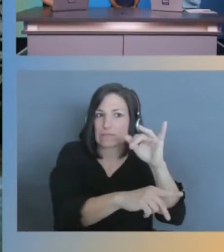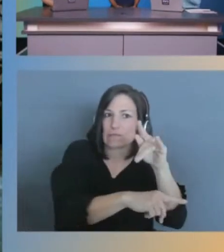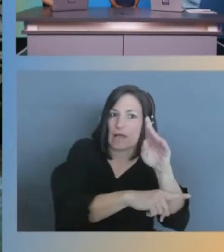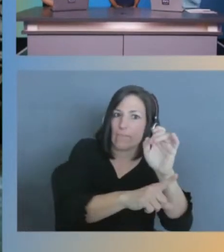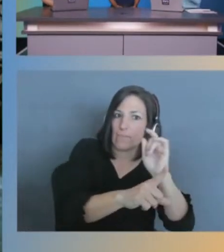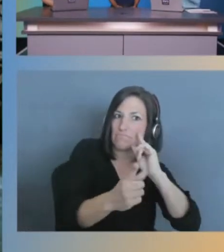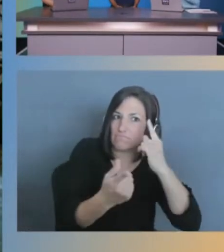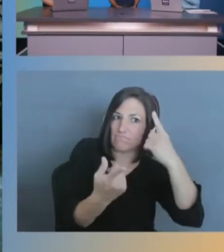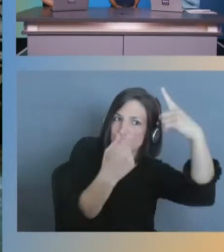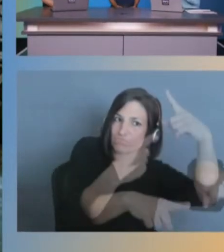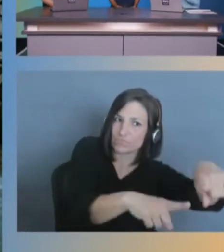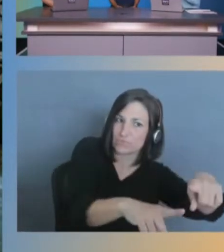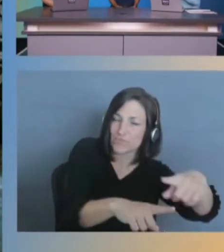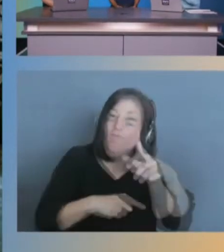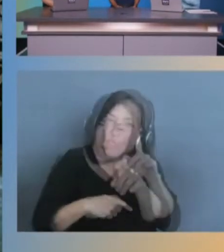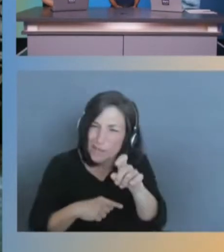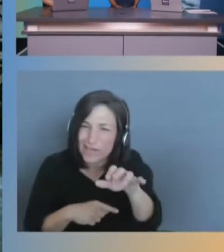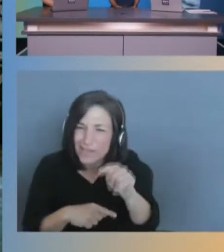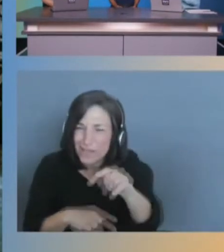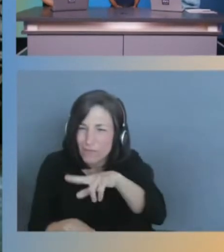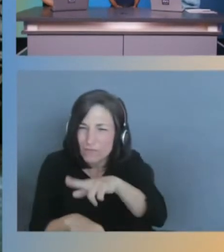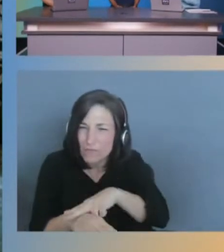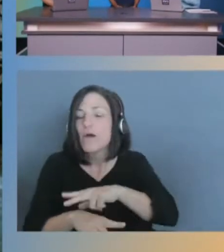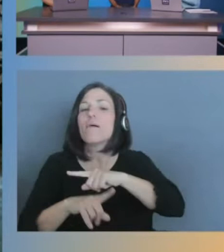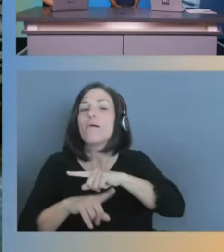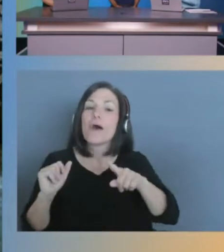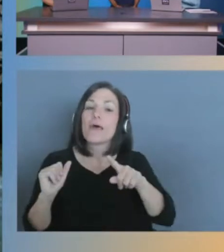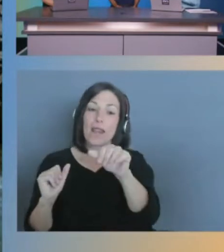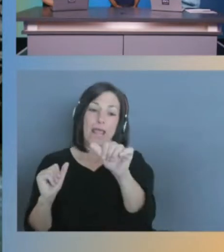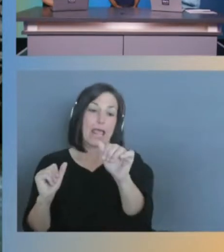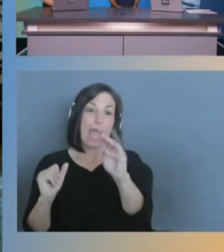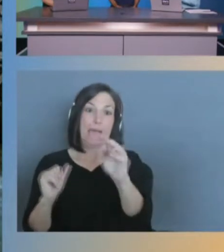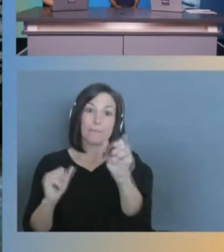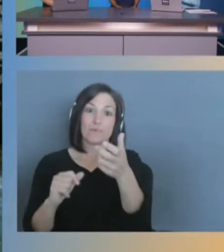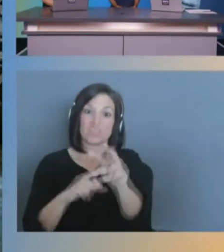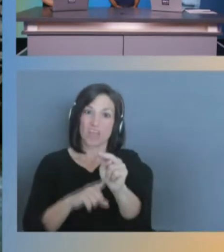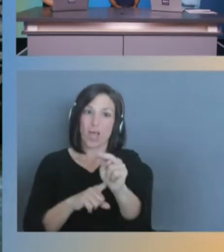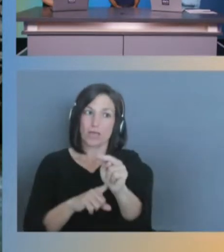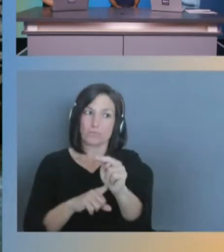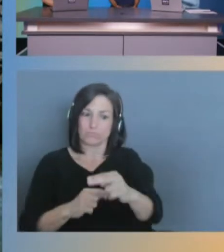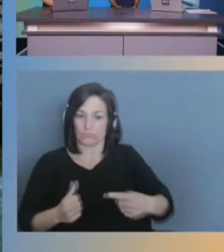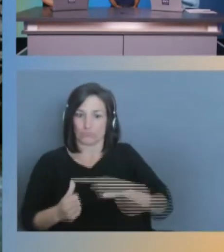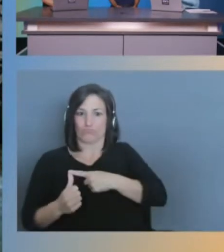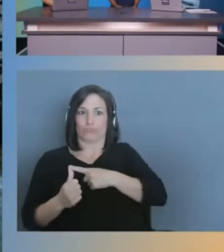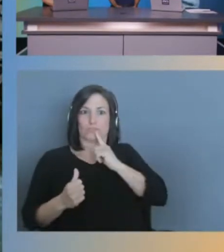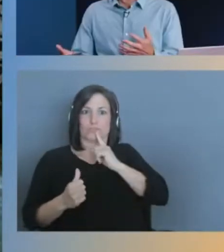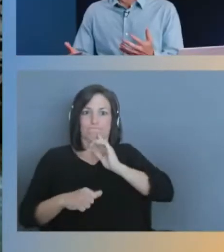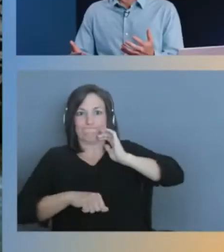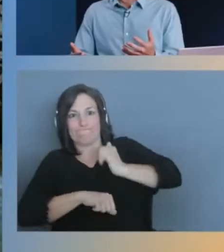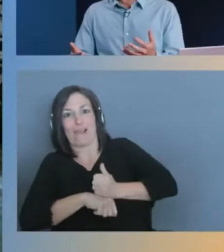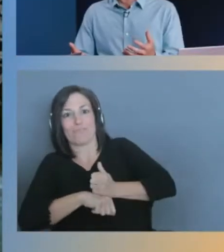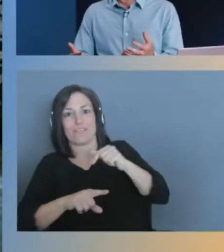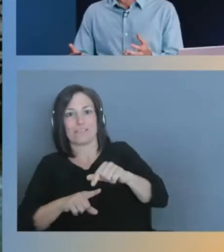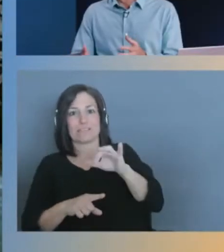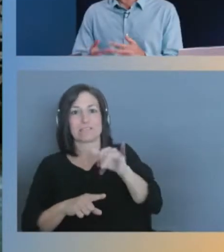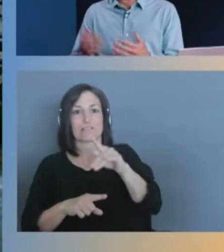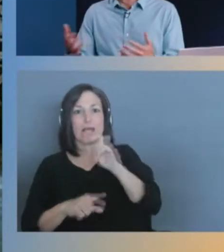But aside from Amazon, who is one of the founders of the Climate Pledge. How many other signatories are there so far,